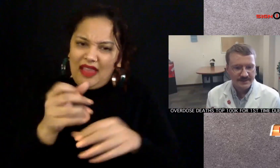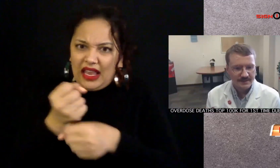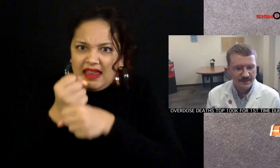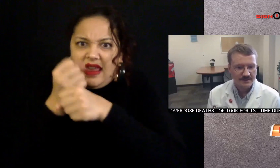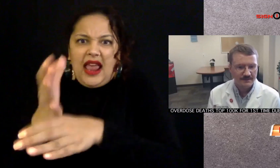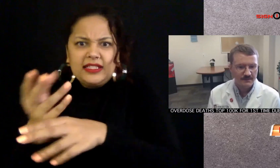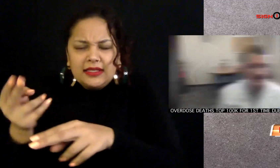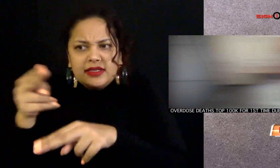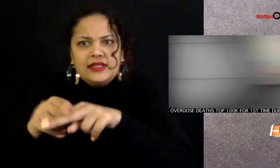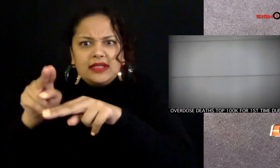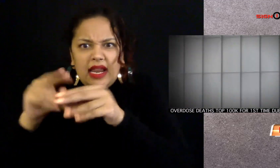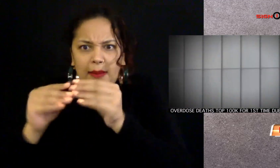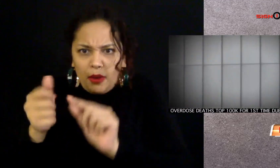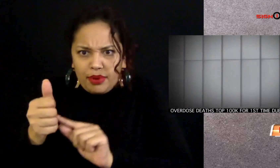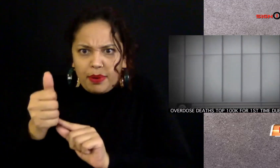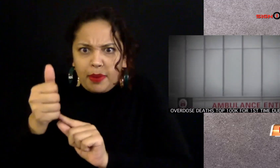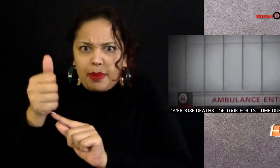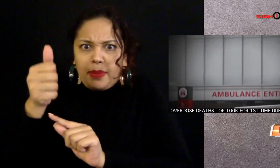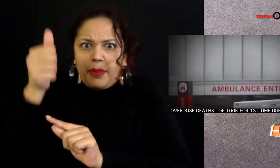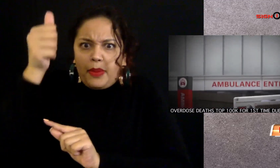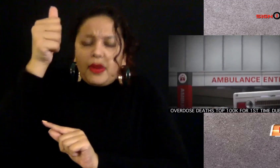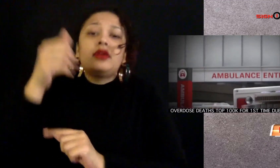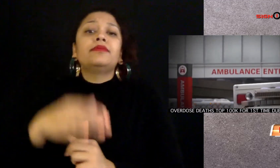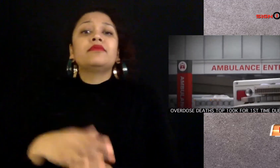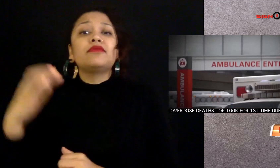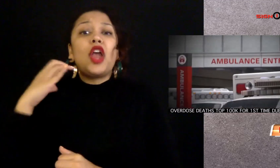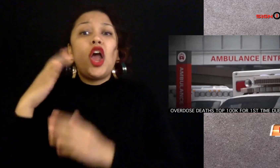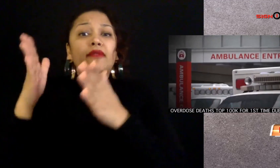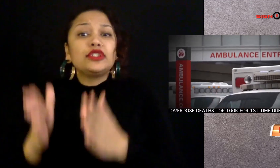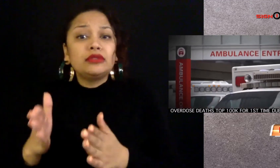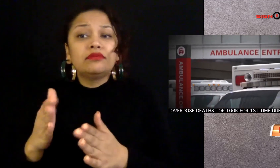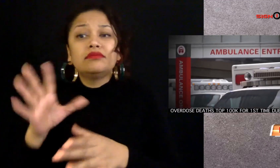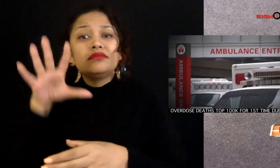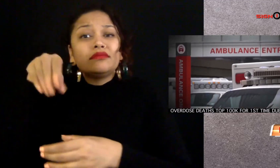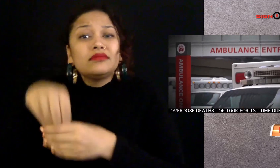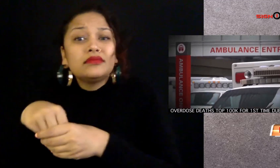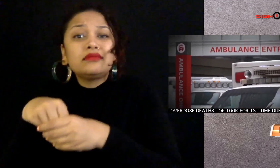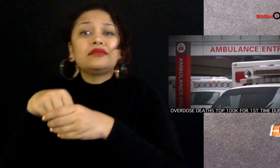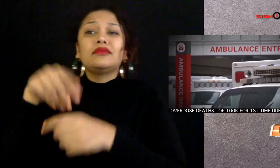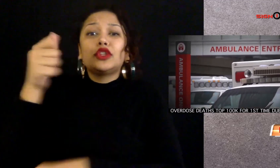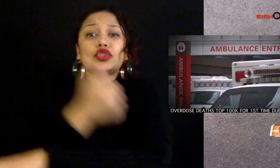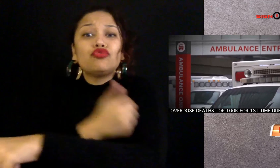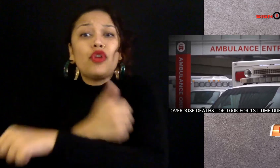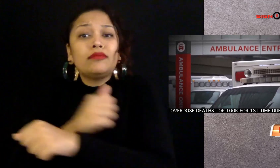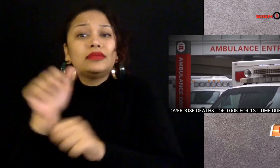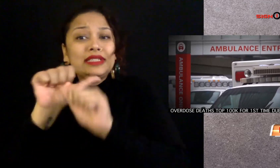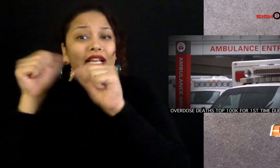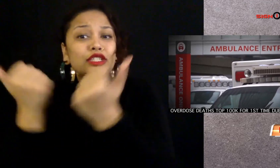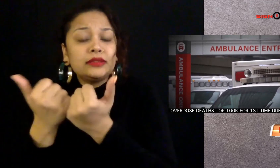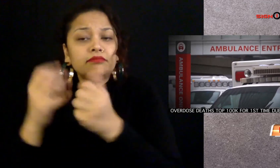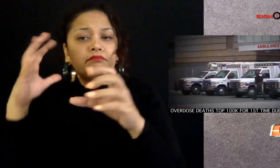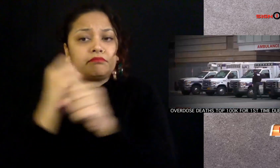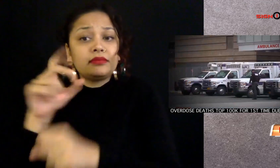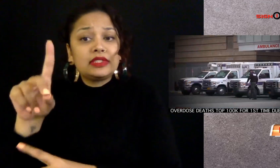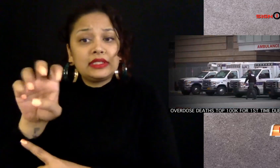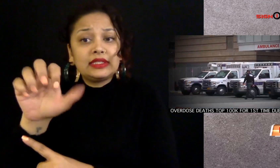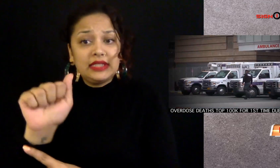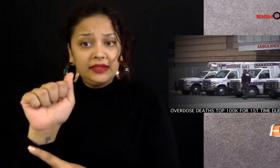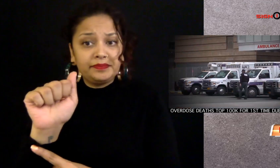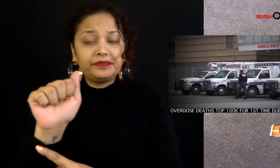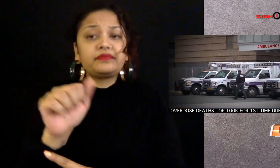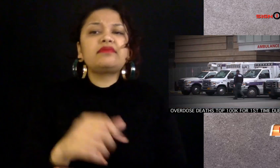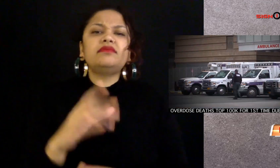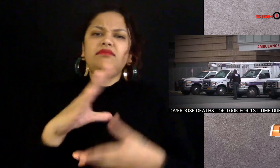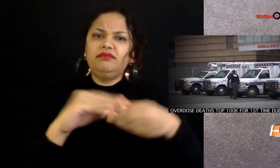the pandemic is a key factor in the rising death toll